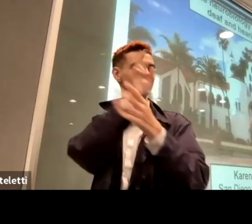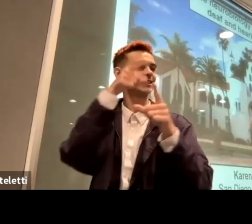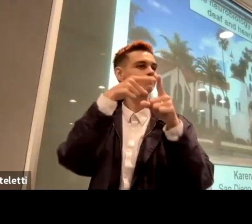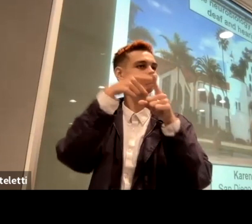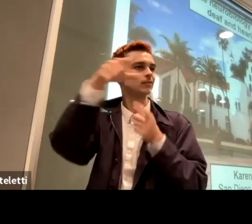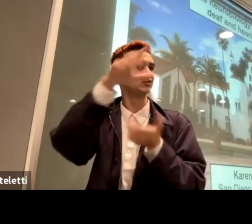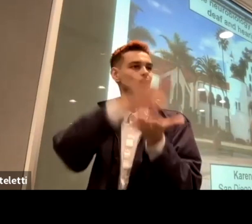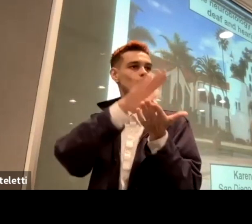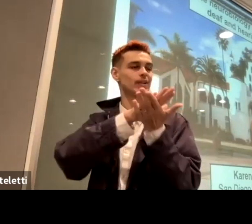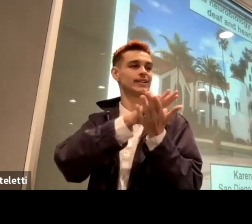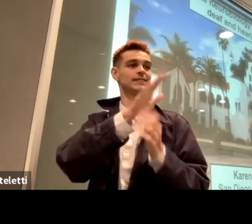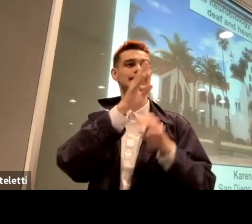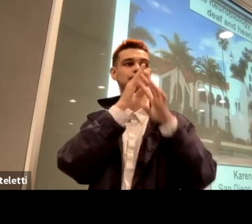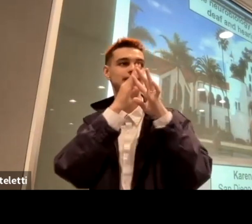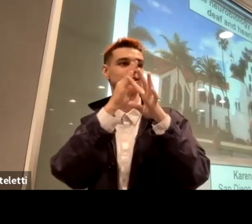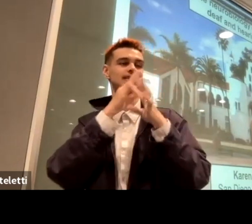School of Spoken Language and Hearing Science.